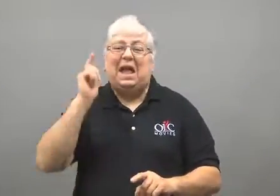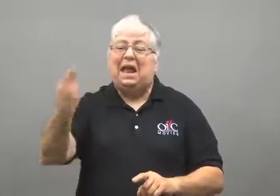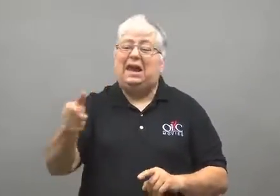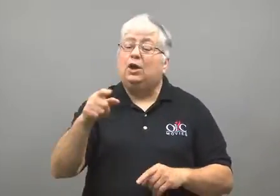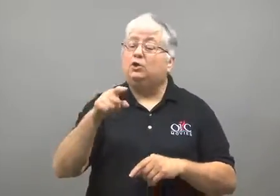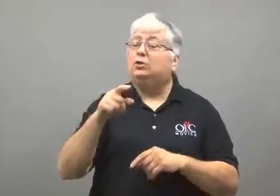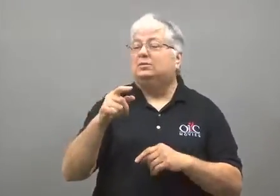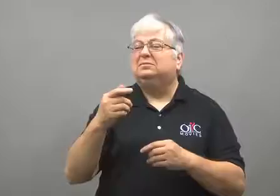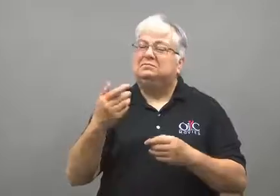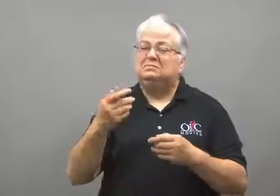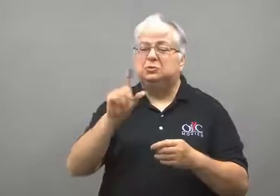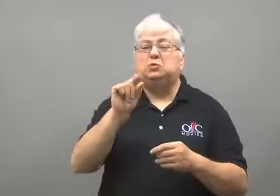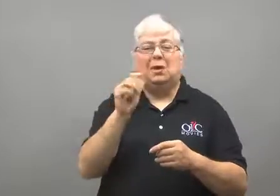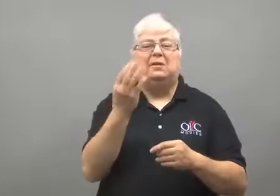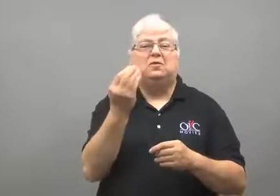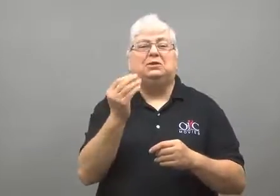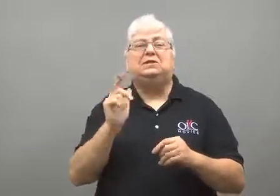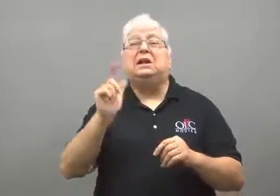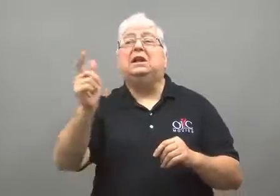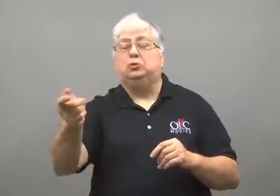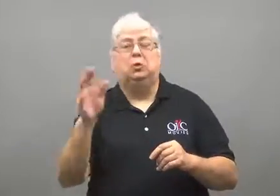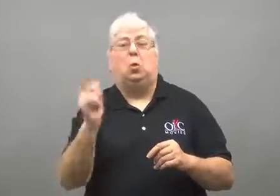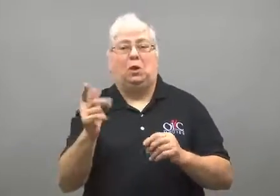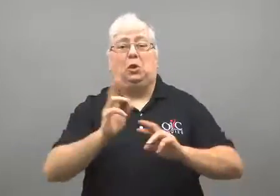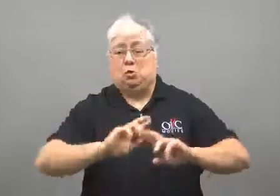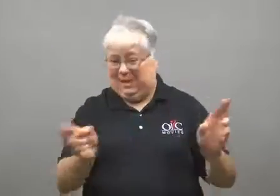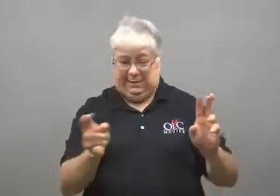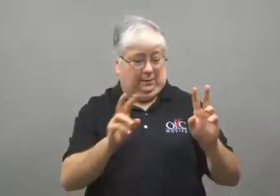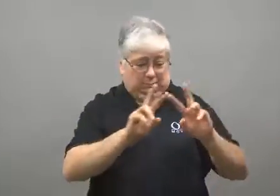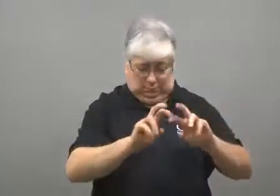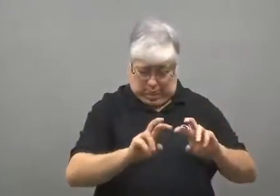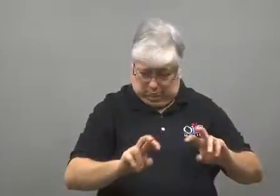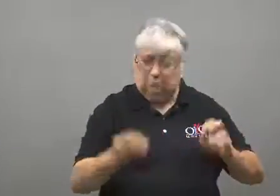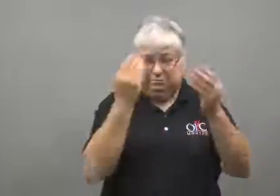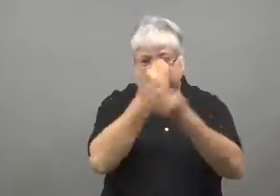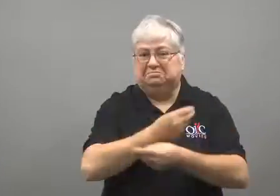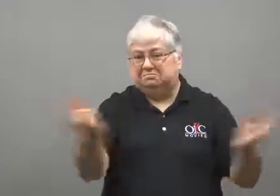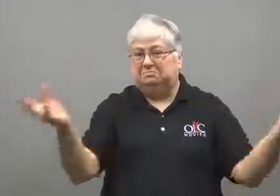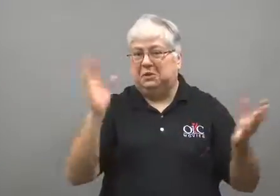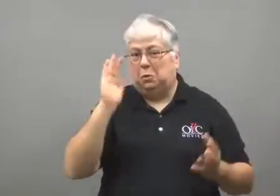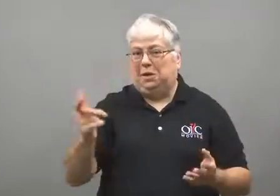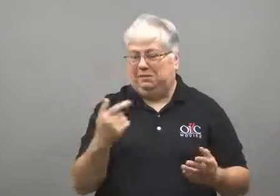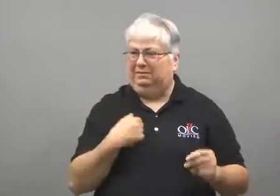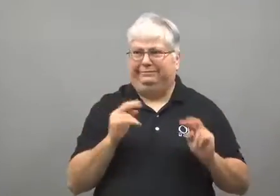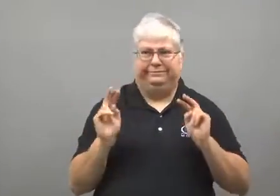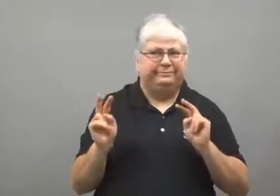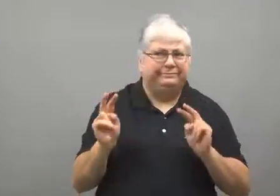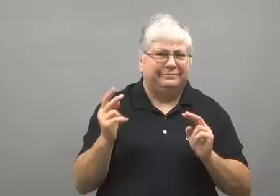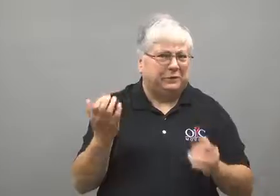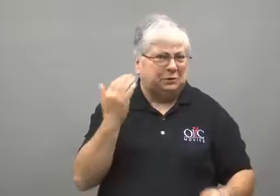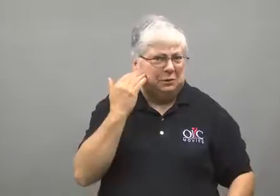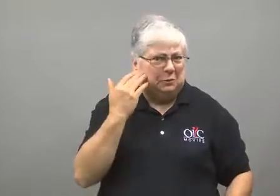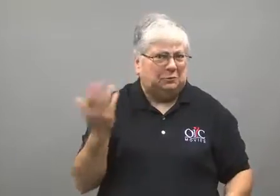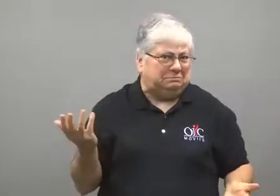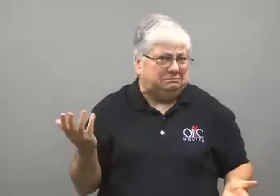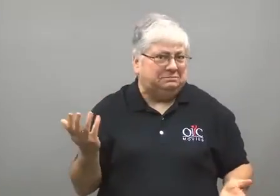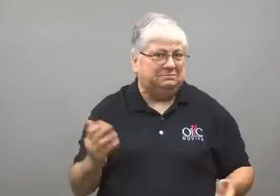The results of this study will be available in late 2014. I'm curious!